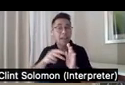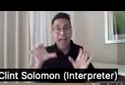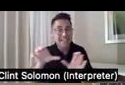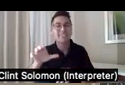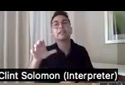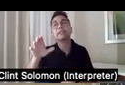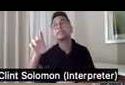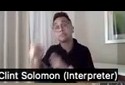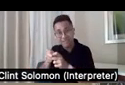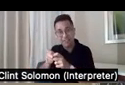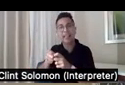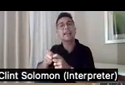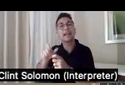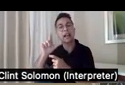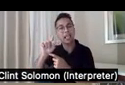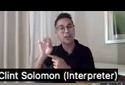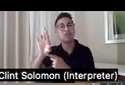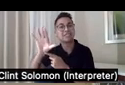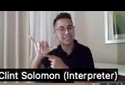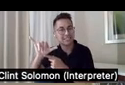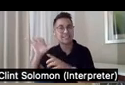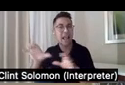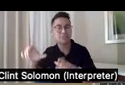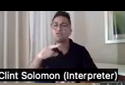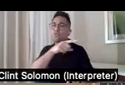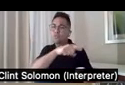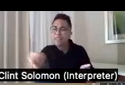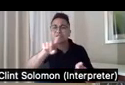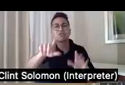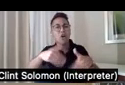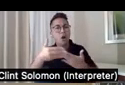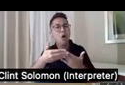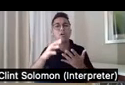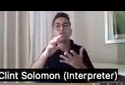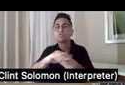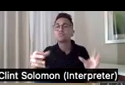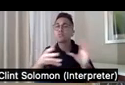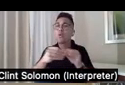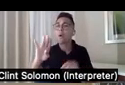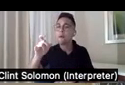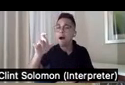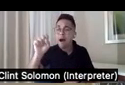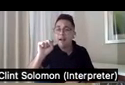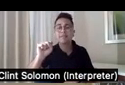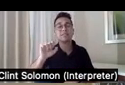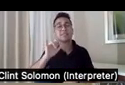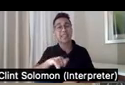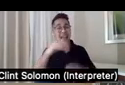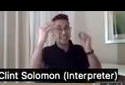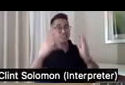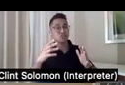and so these are all books story boxes that she works on in literacy lessons directly with